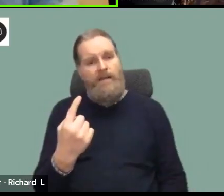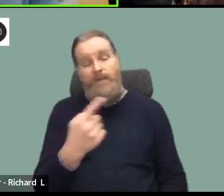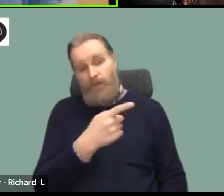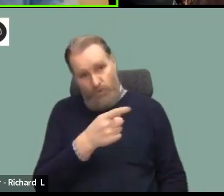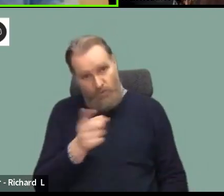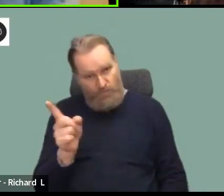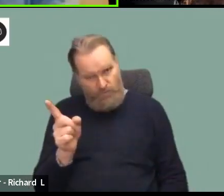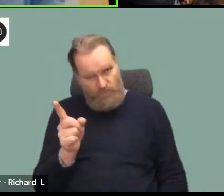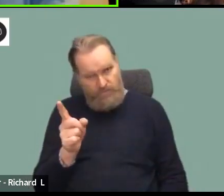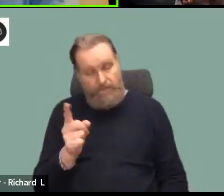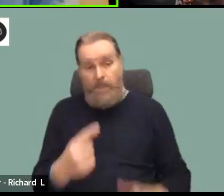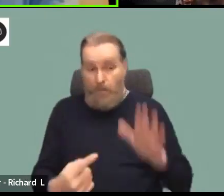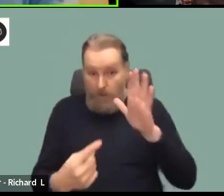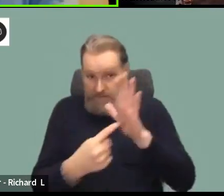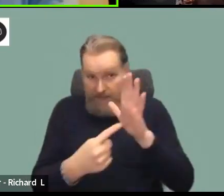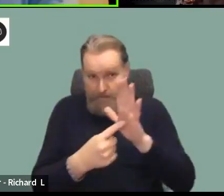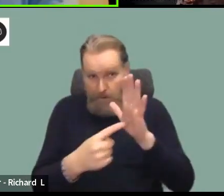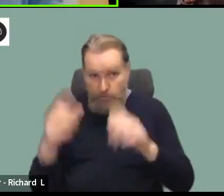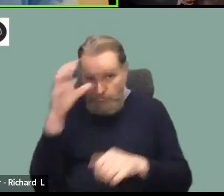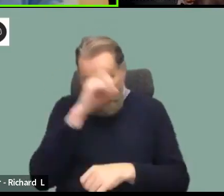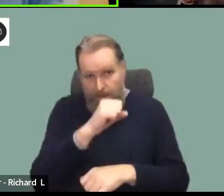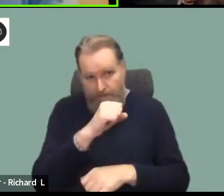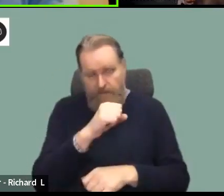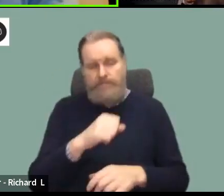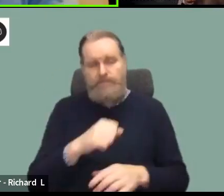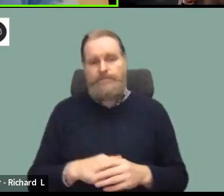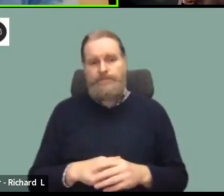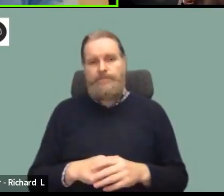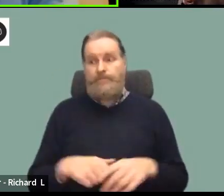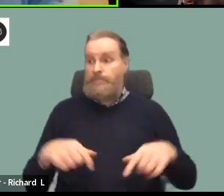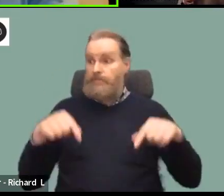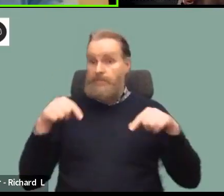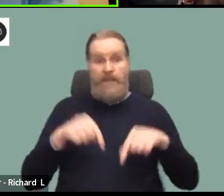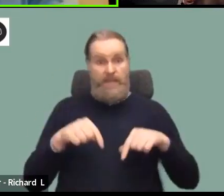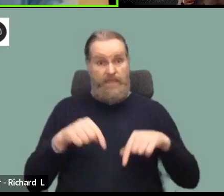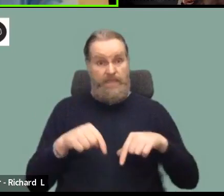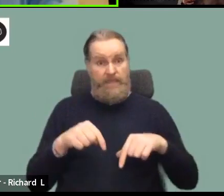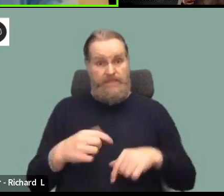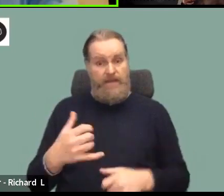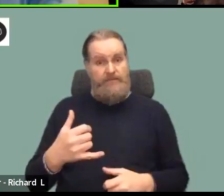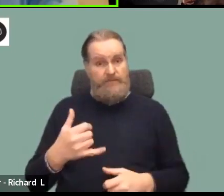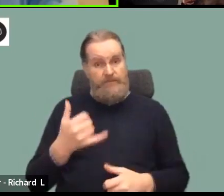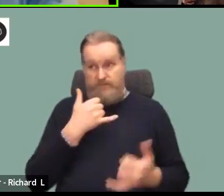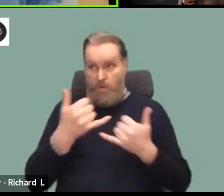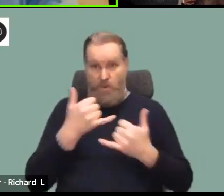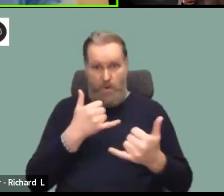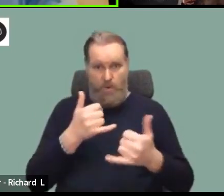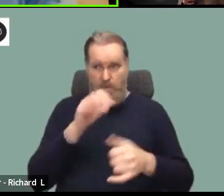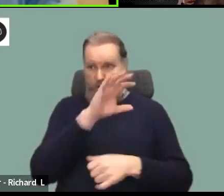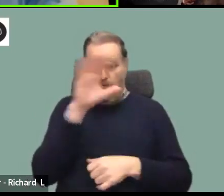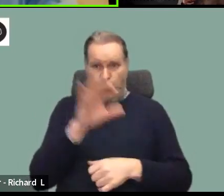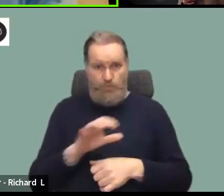questions, because questions, because I just want to finish on this store. e. We are all i think thing e. We are all i think on this